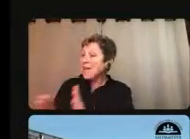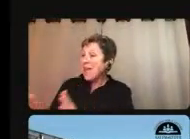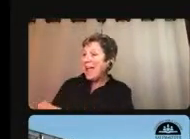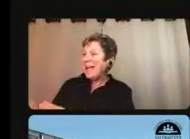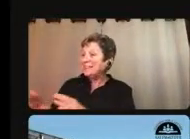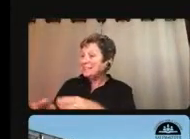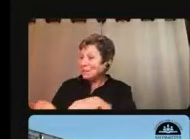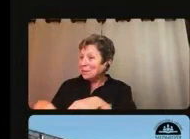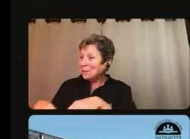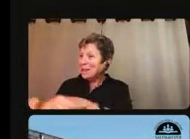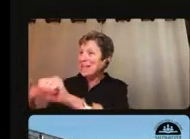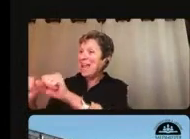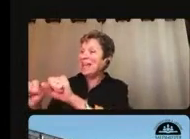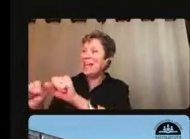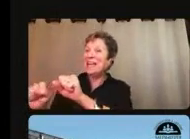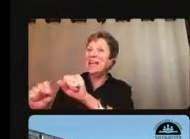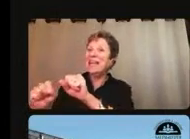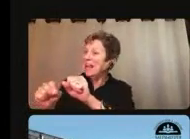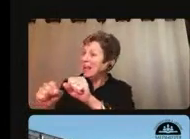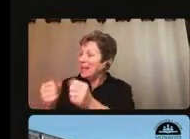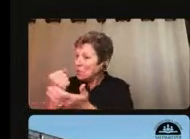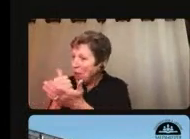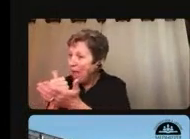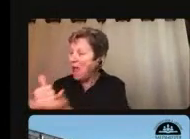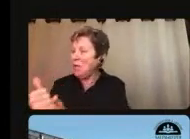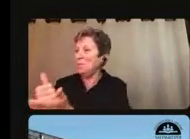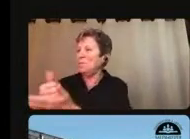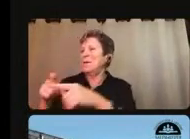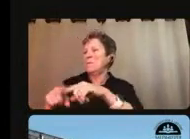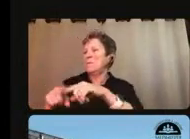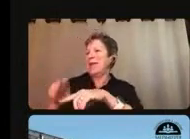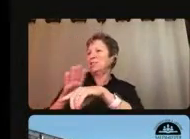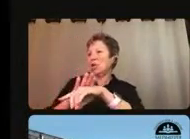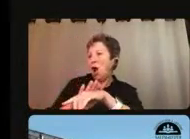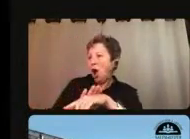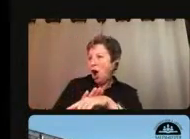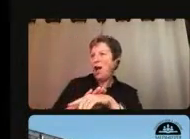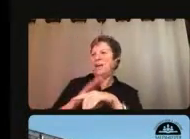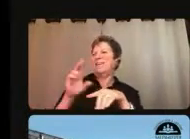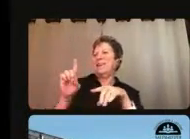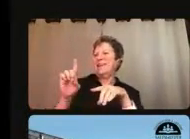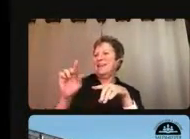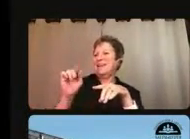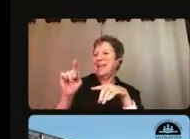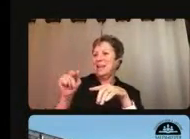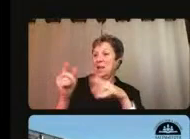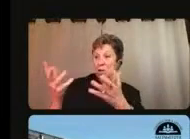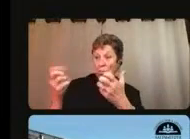PASSING GRADE.